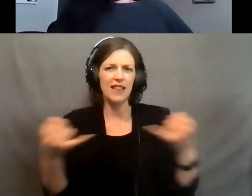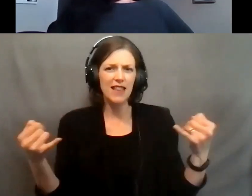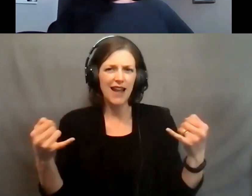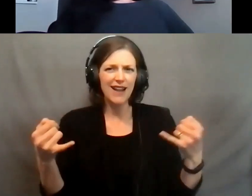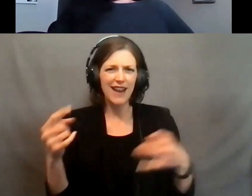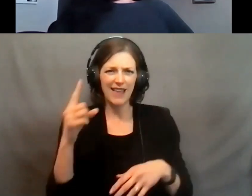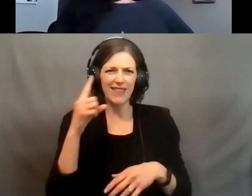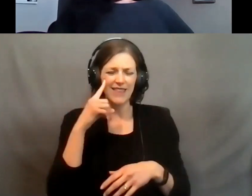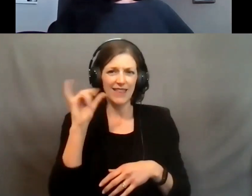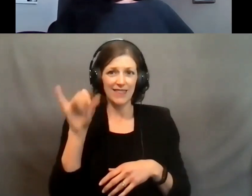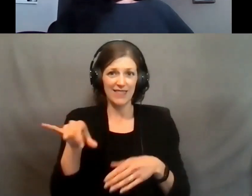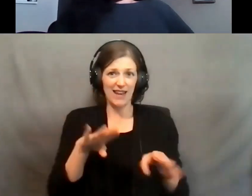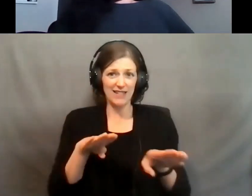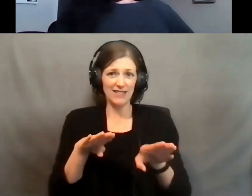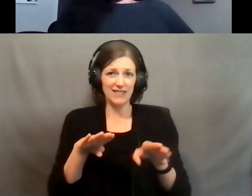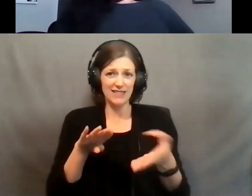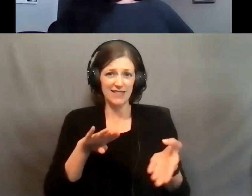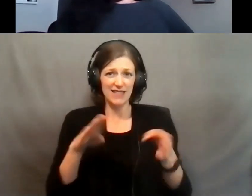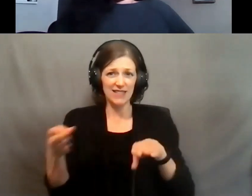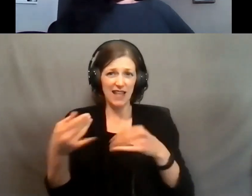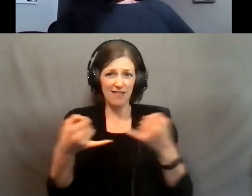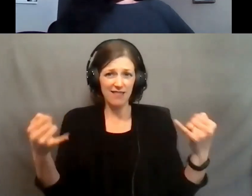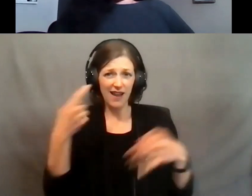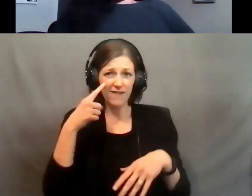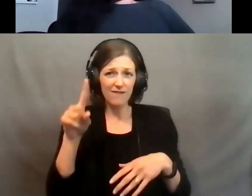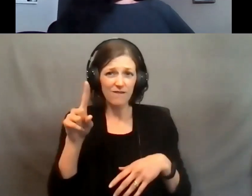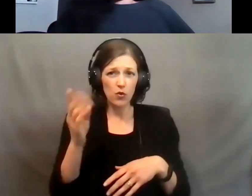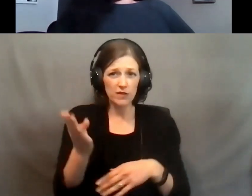13:07:26 deadline for submissions and for registration, correct?